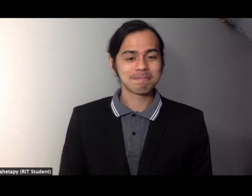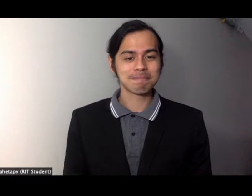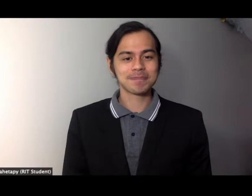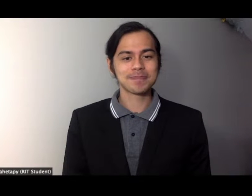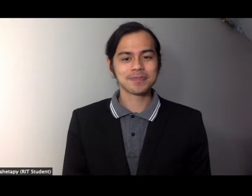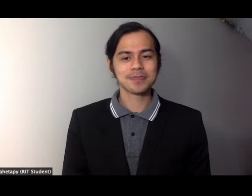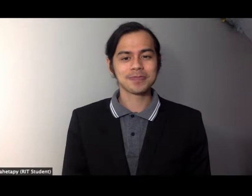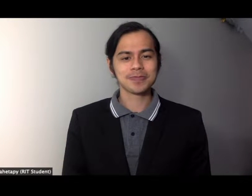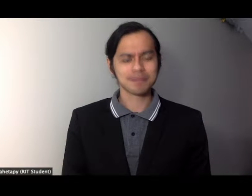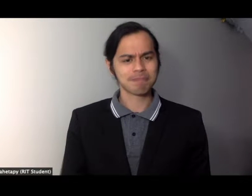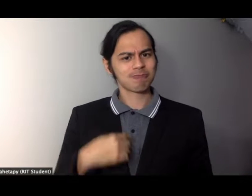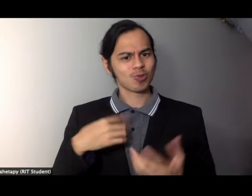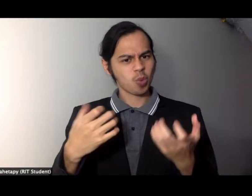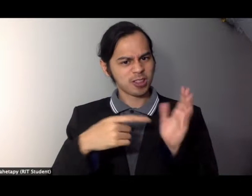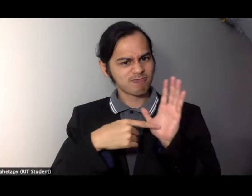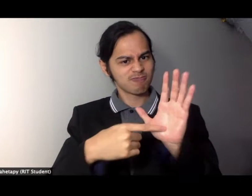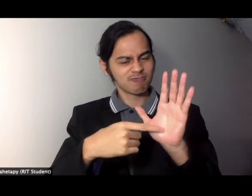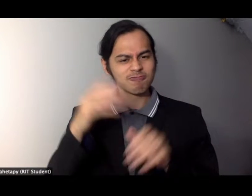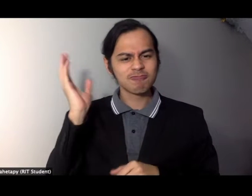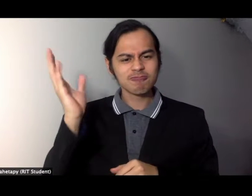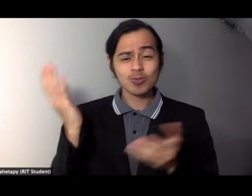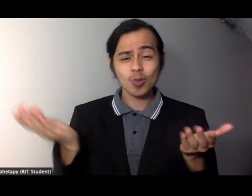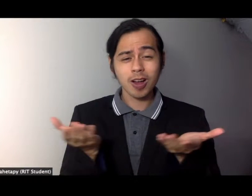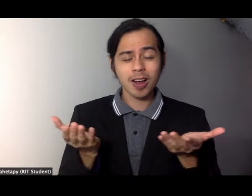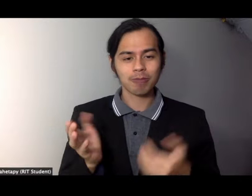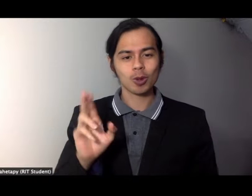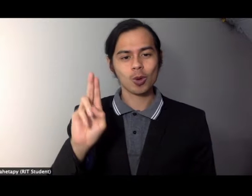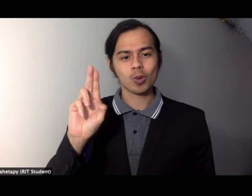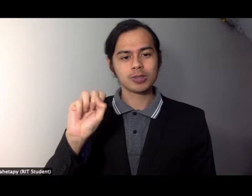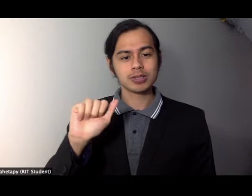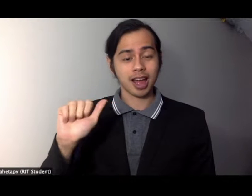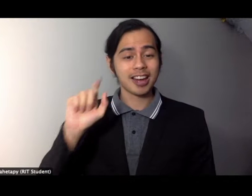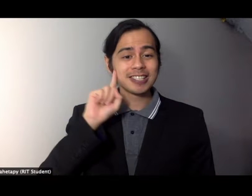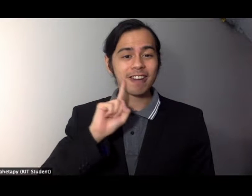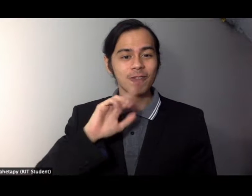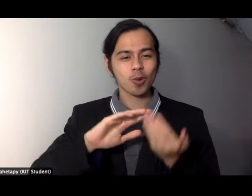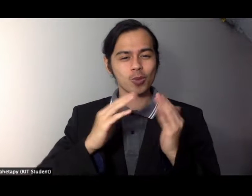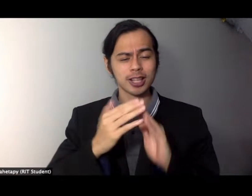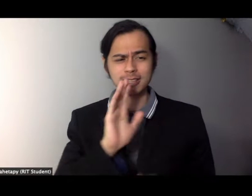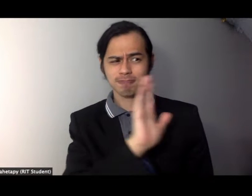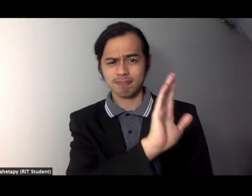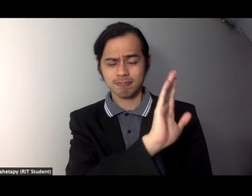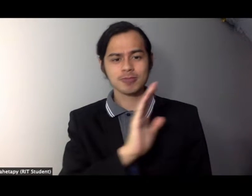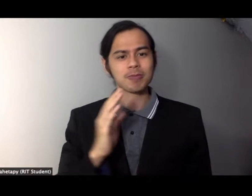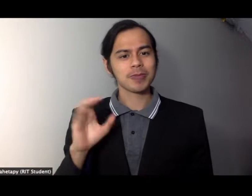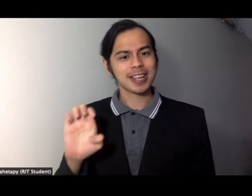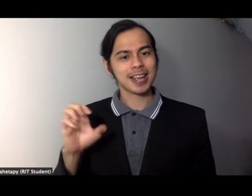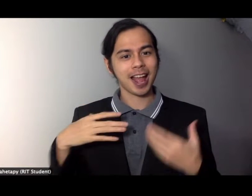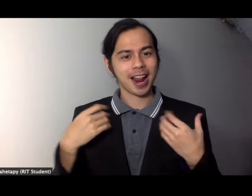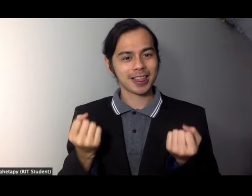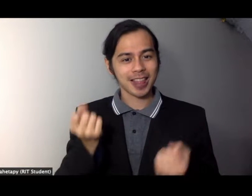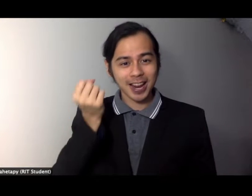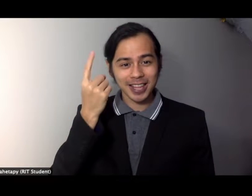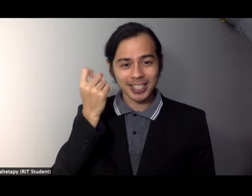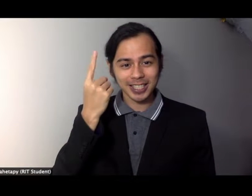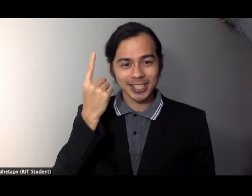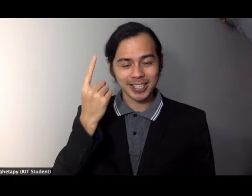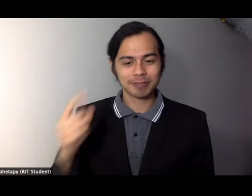I want to present the USA Deaf Community’s e-Health Literacy.